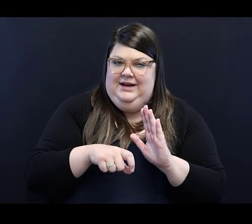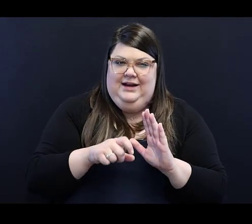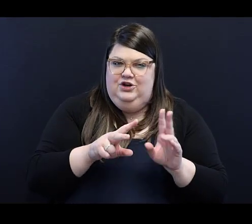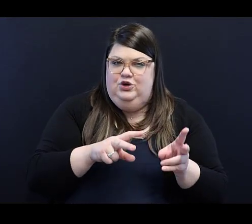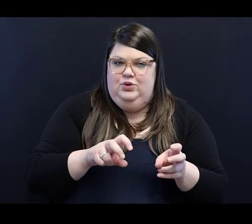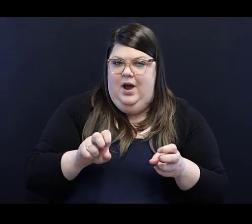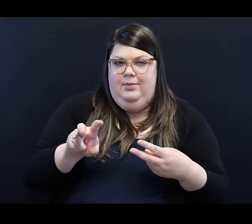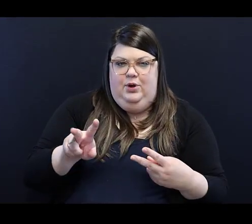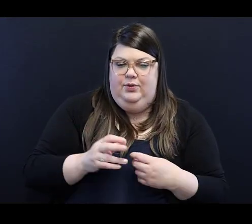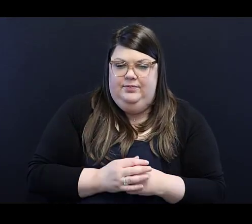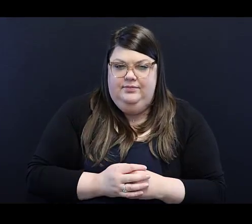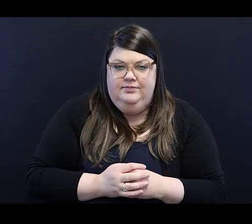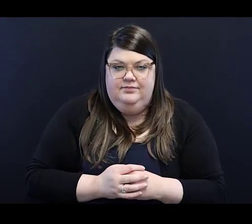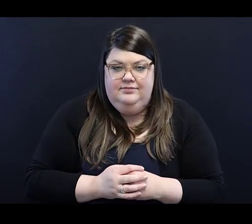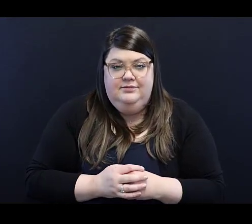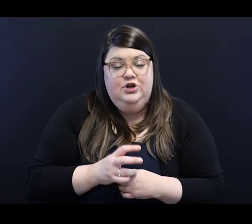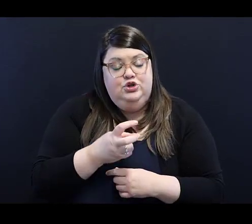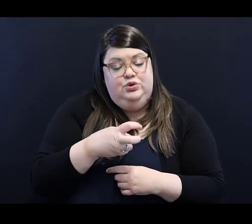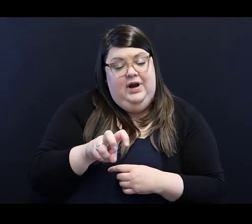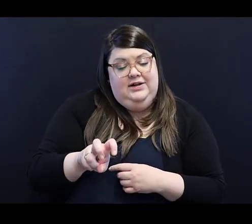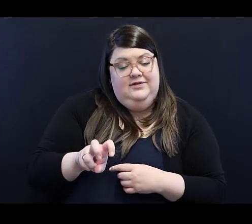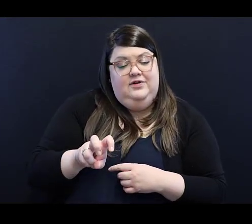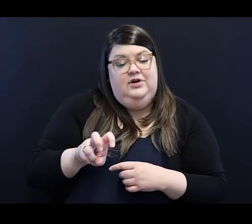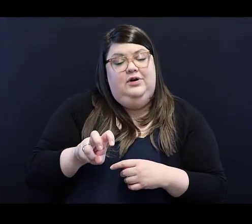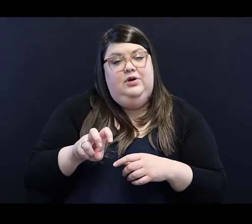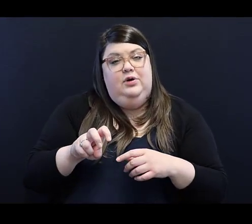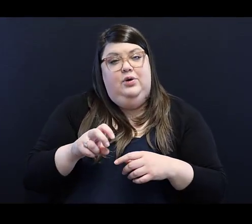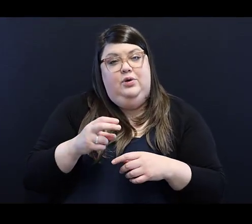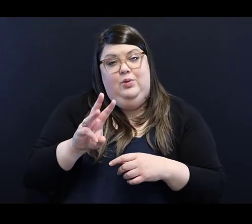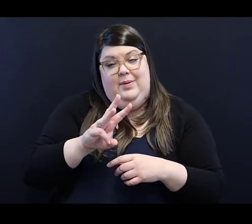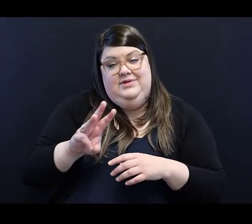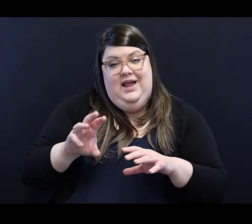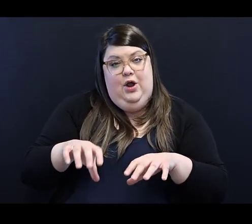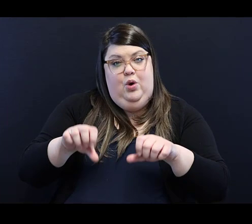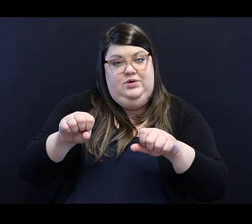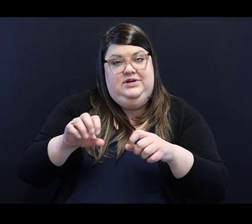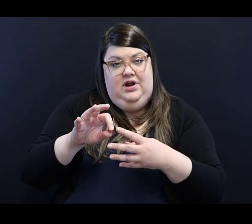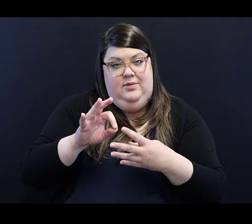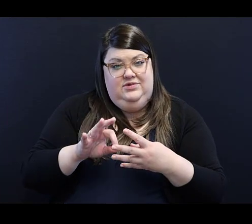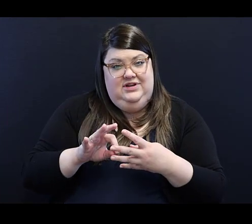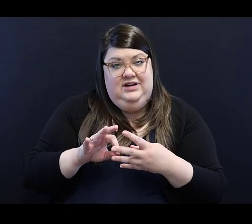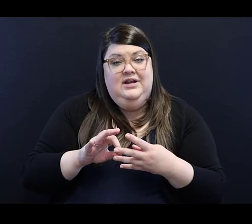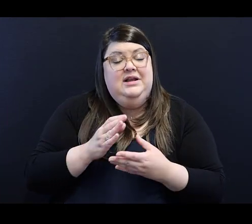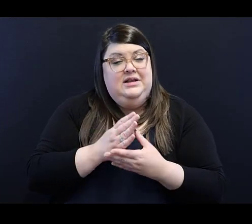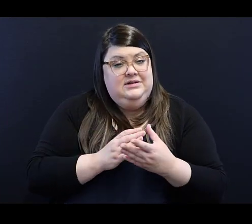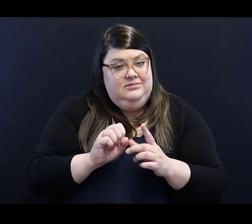Transfer Website Hosting Option. In some instances, the entire grantee website may be of